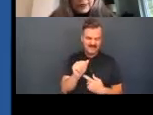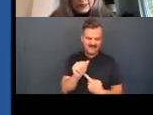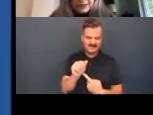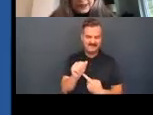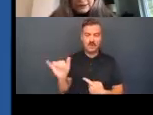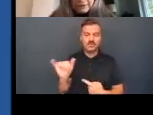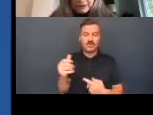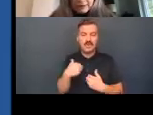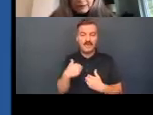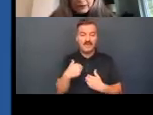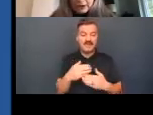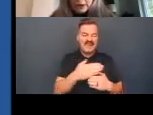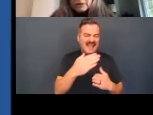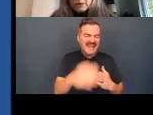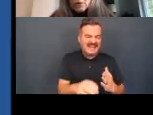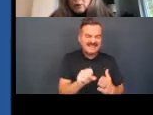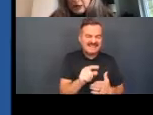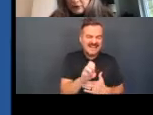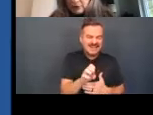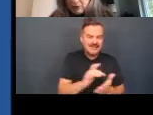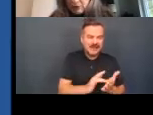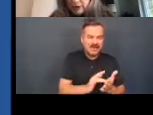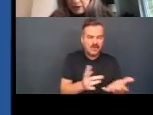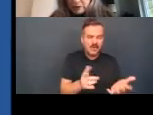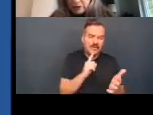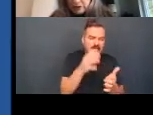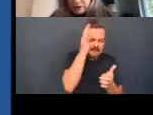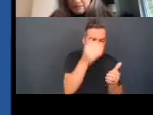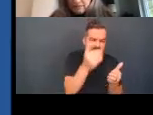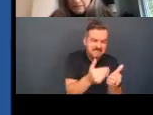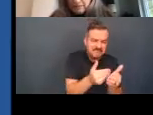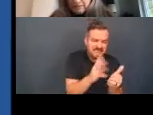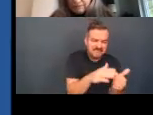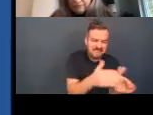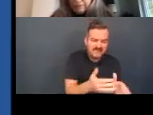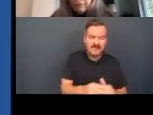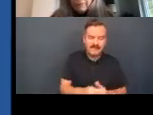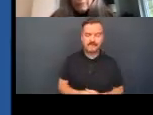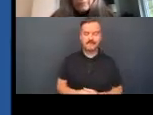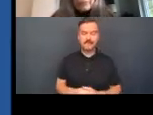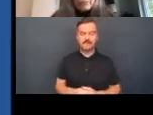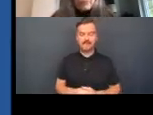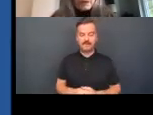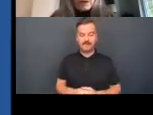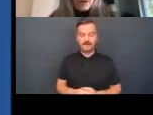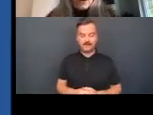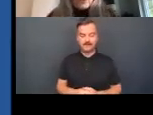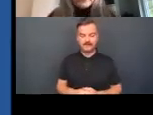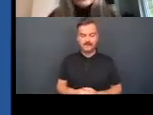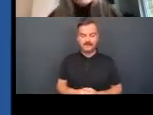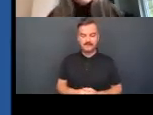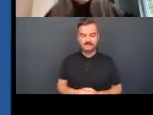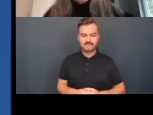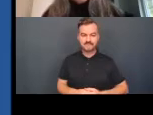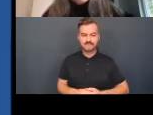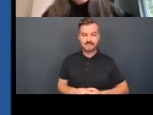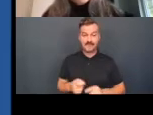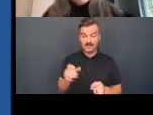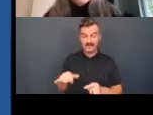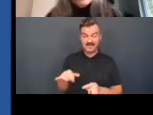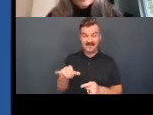end stage medical condition or near term prognosis. 16:06:20 According to sofa score points assigned